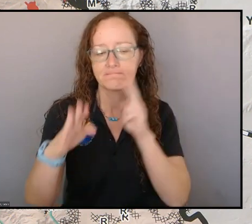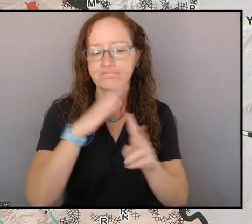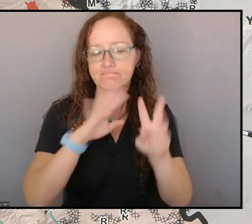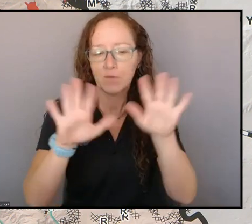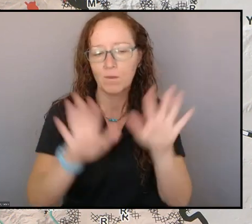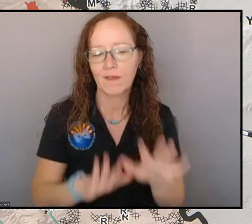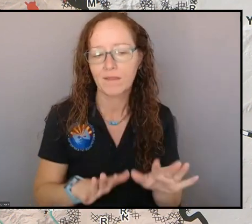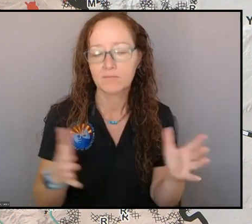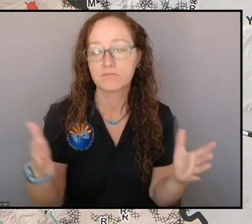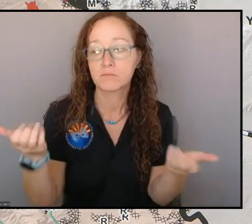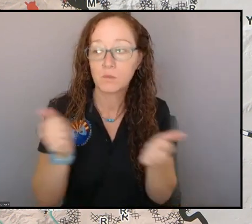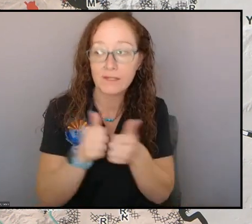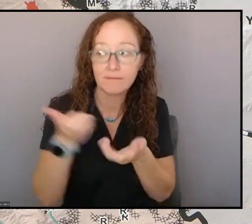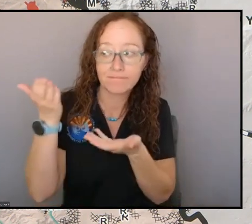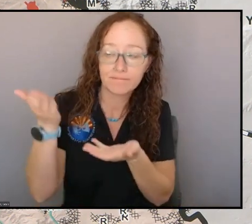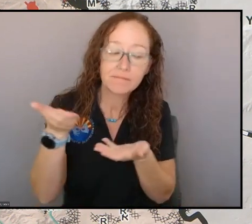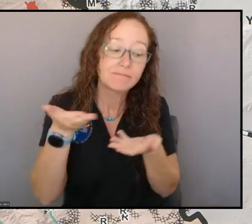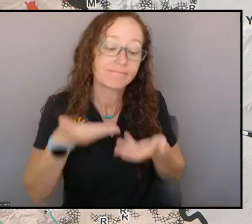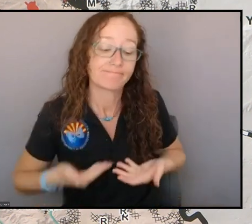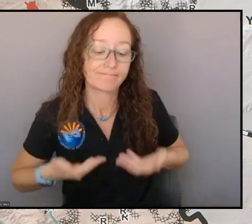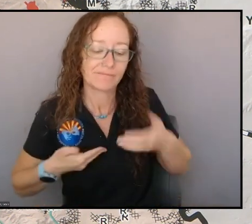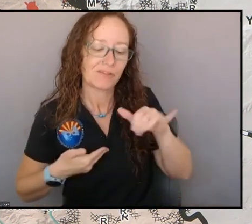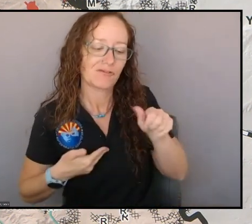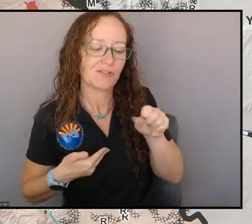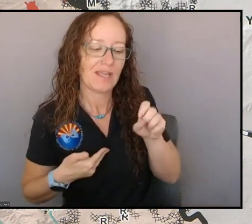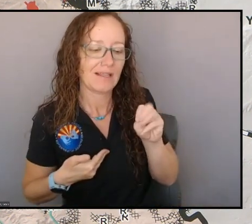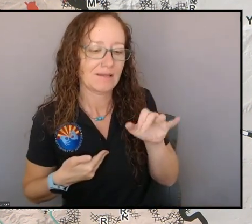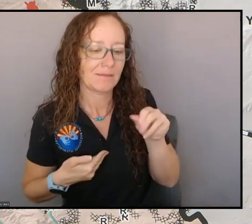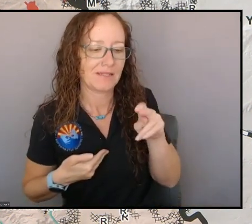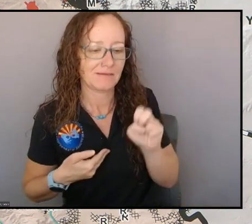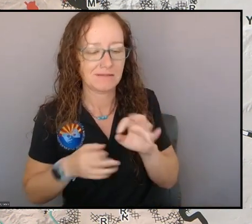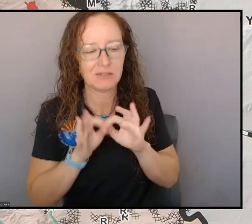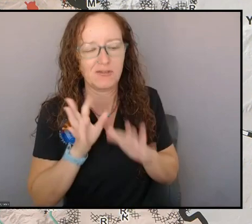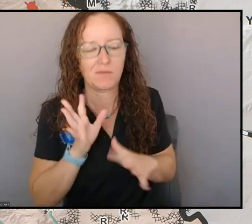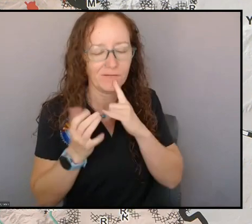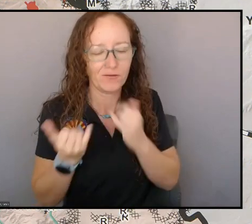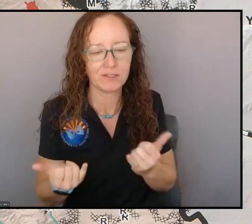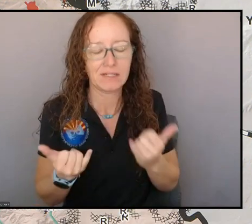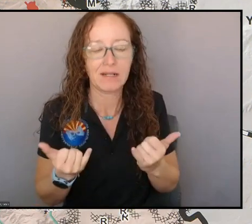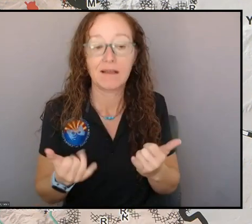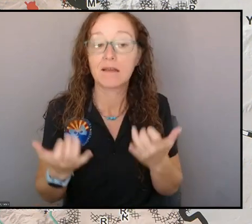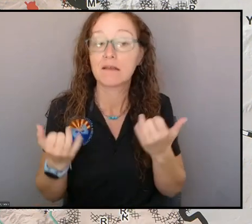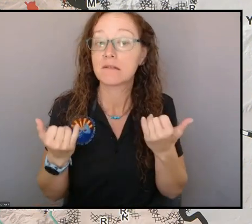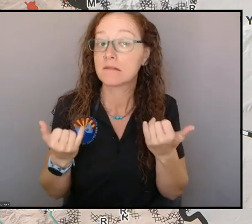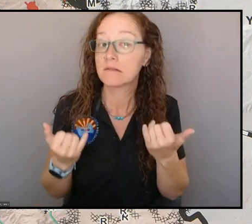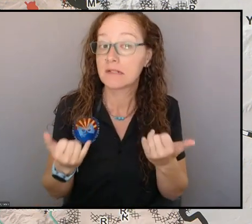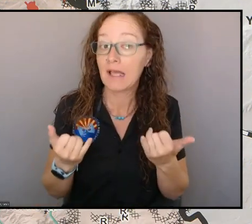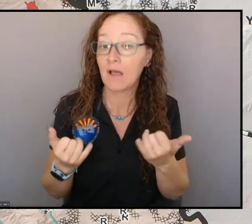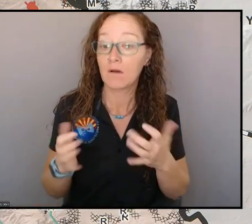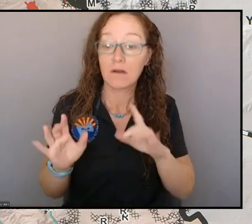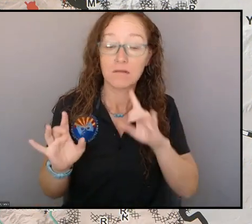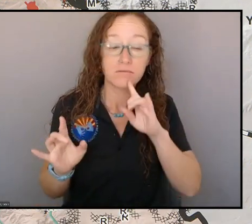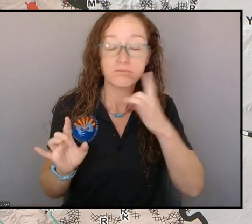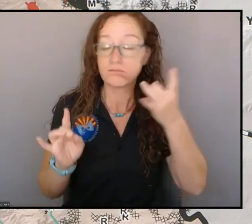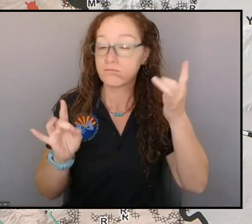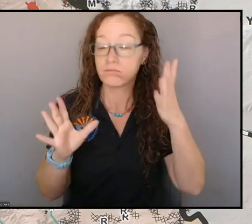we are getting to be near the tail end of this critical fire weather pattern. But we're not completely in the clear